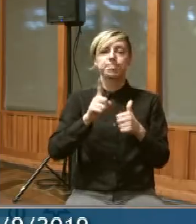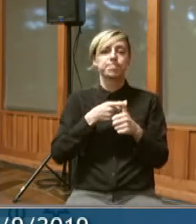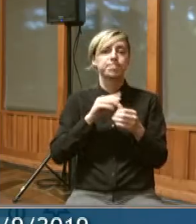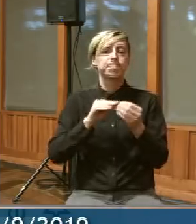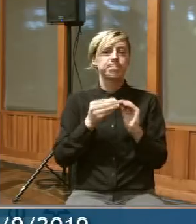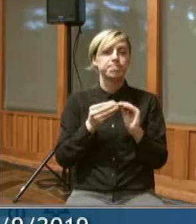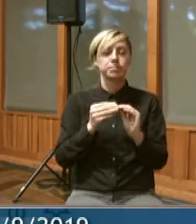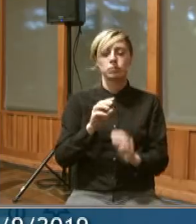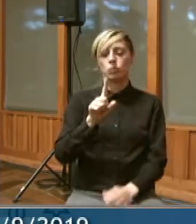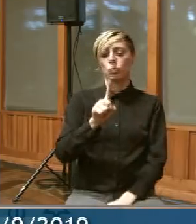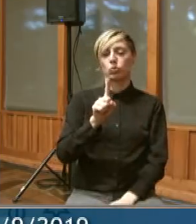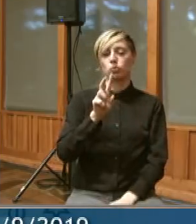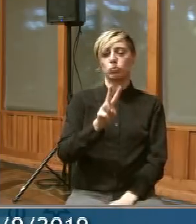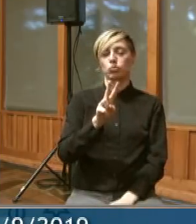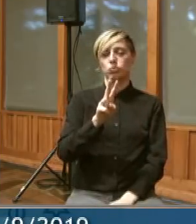AGAIN, THIS IS PEOPLE WHO REQUIRE ACCOMMODATIONING AND THE